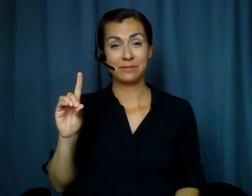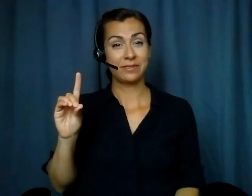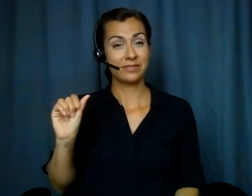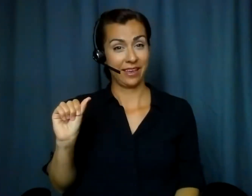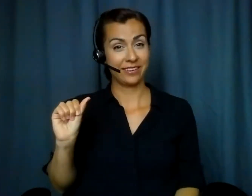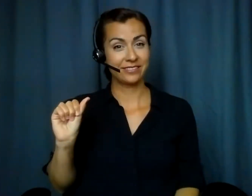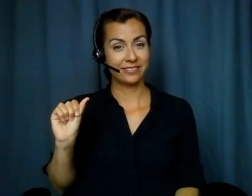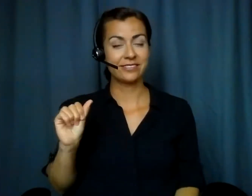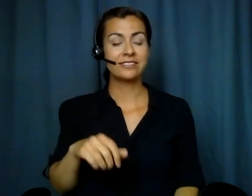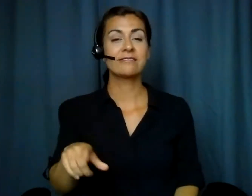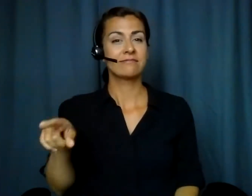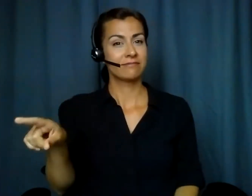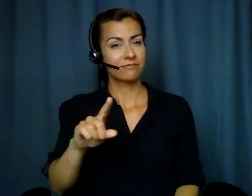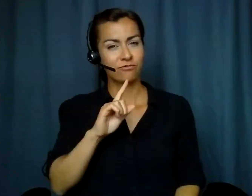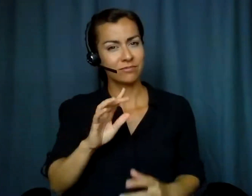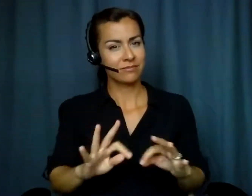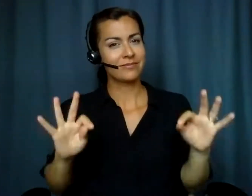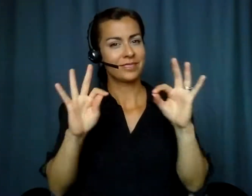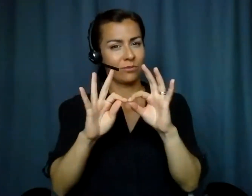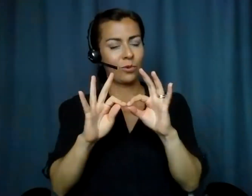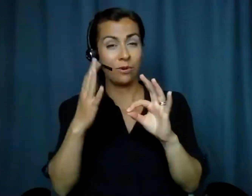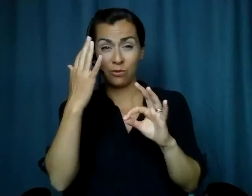The work of each of these organizations complements each other